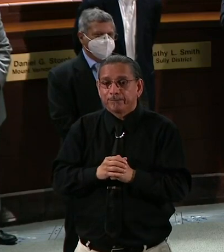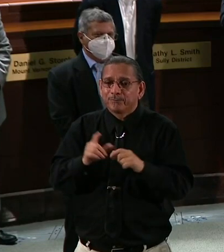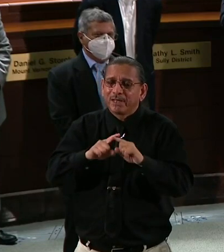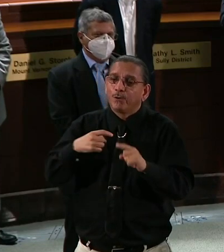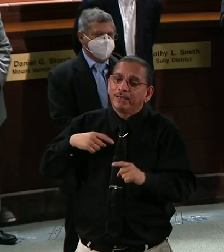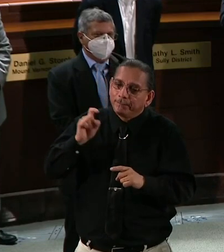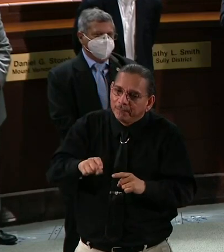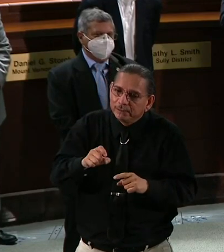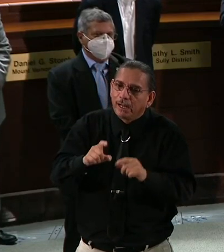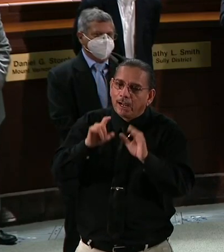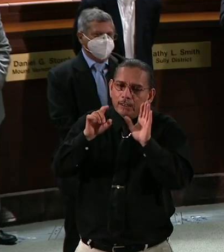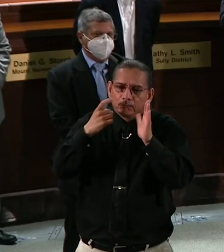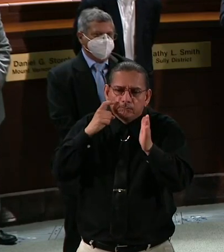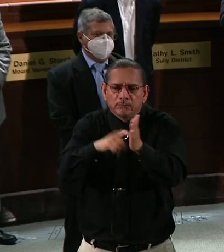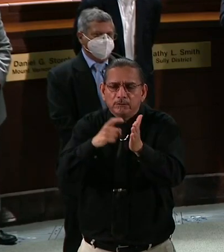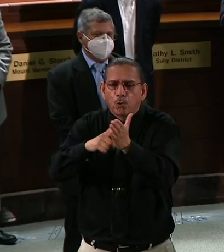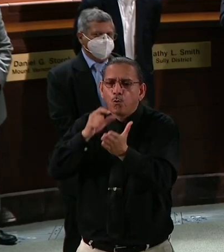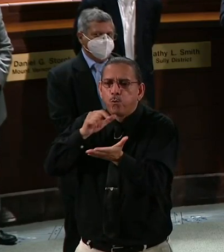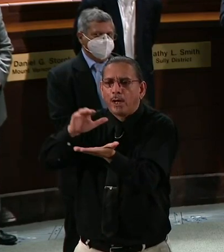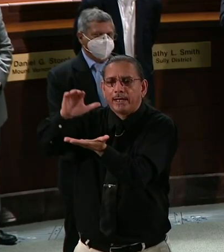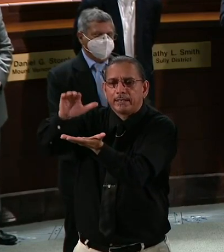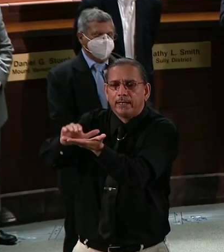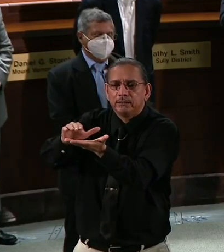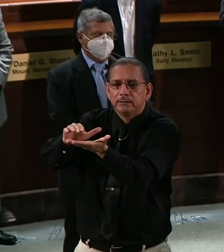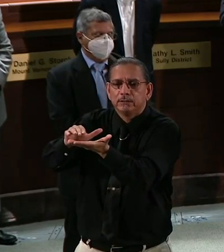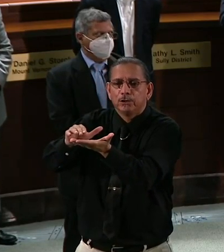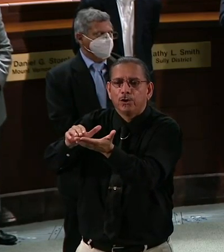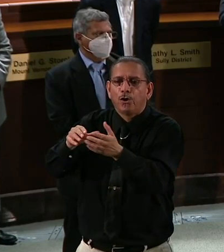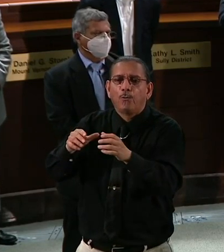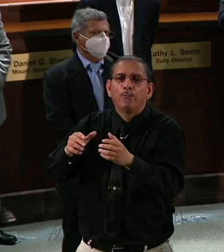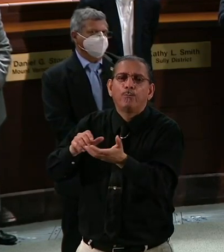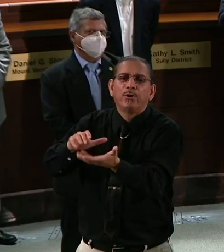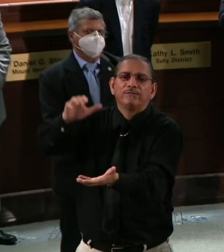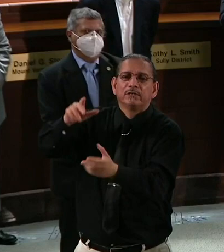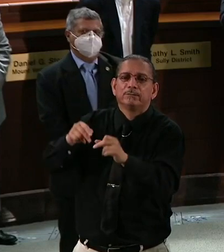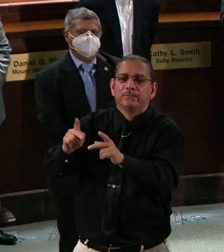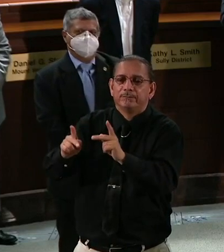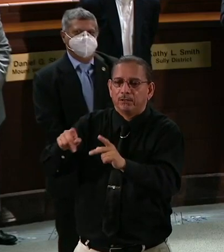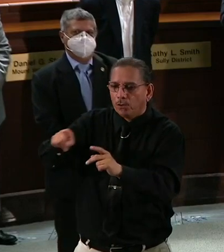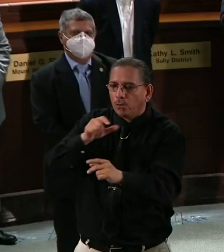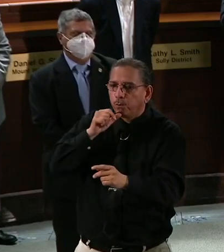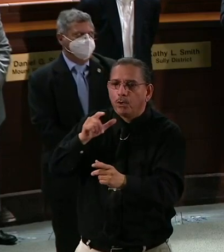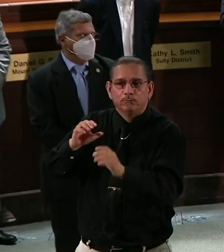BUT A CASE. DOING THE STATE A- THIS MOVIE MORE YOU MORE